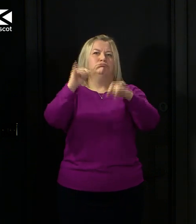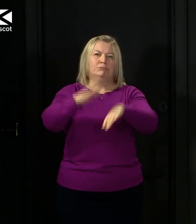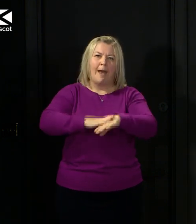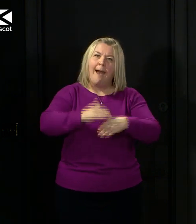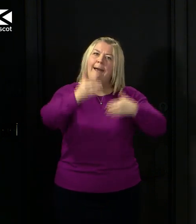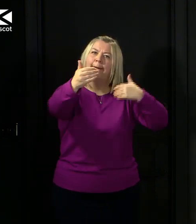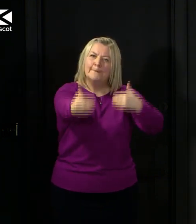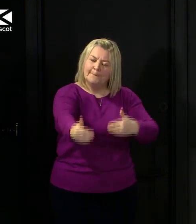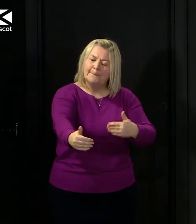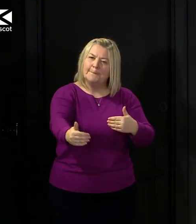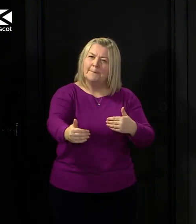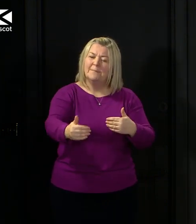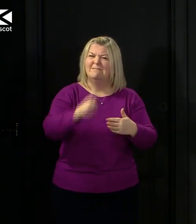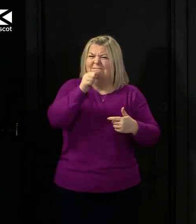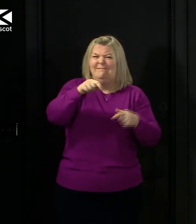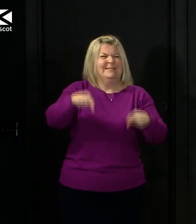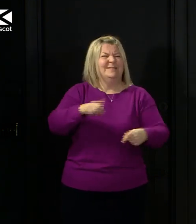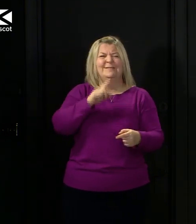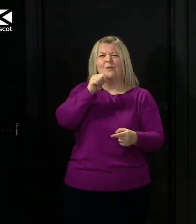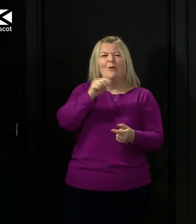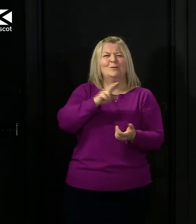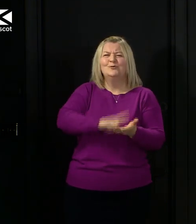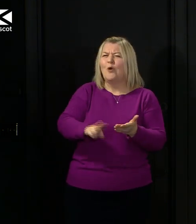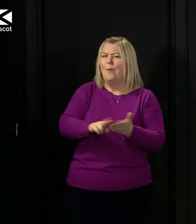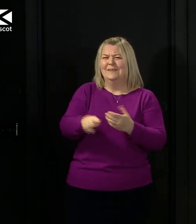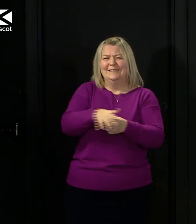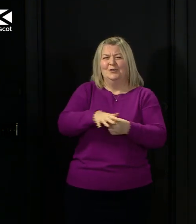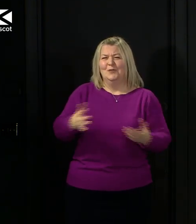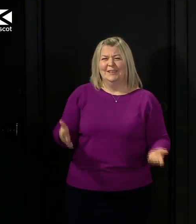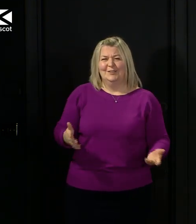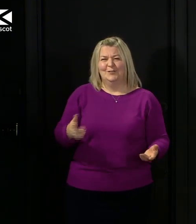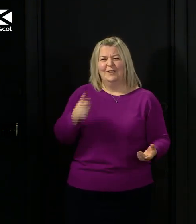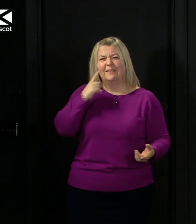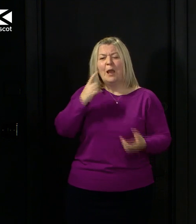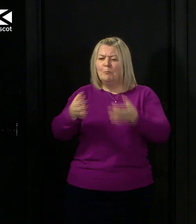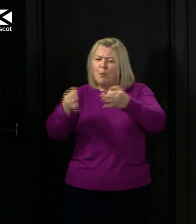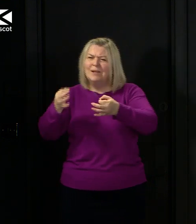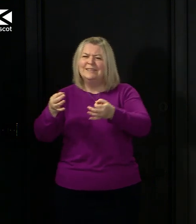then perhaps the kind of things that a politician usually thinks about in these circumstances